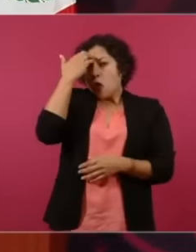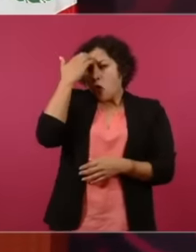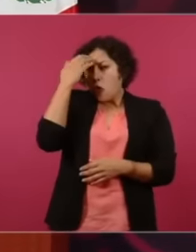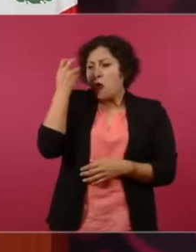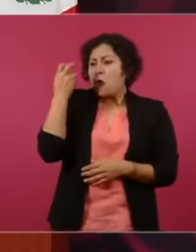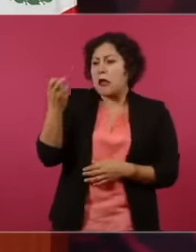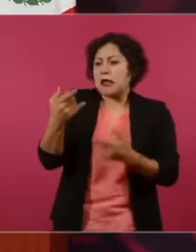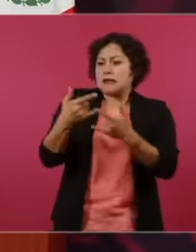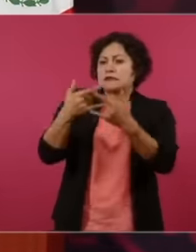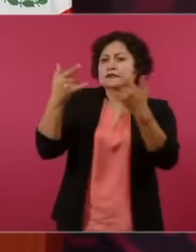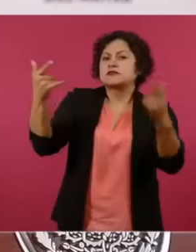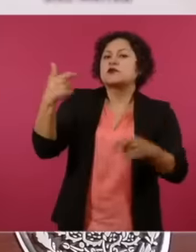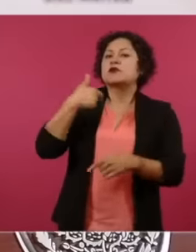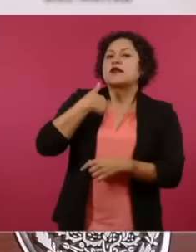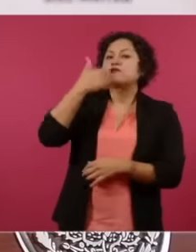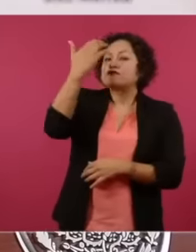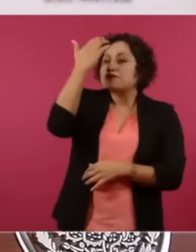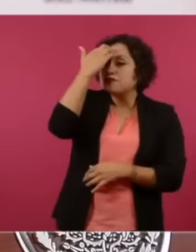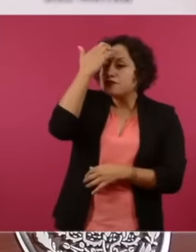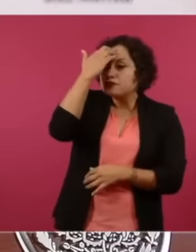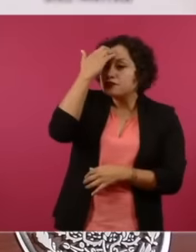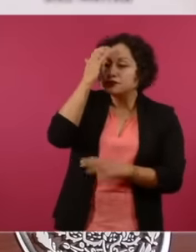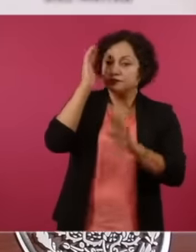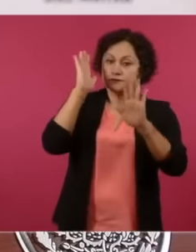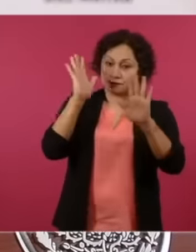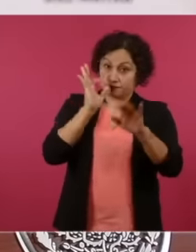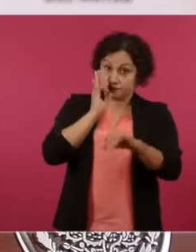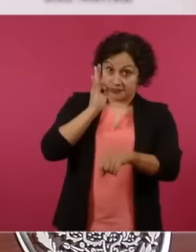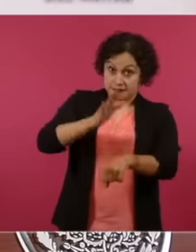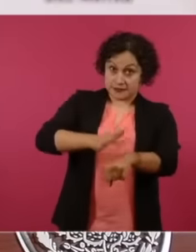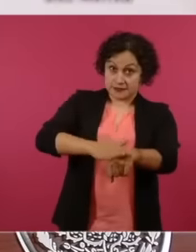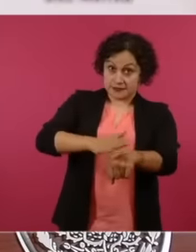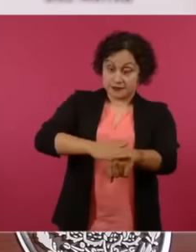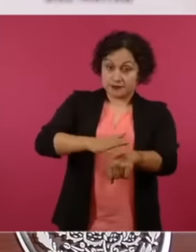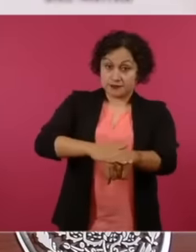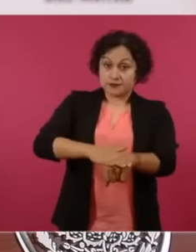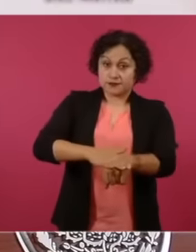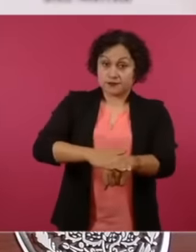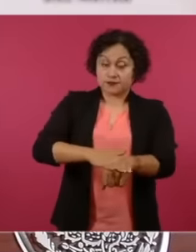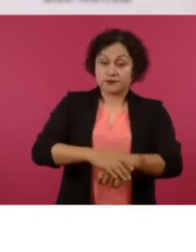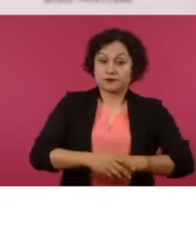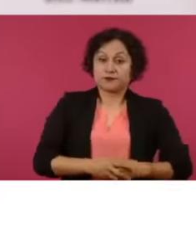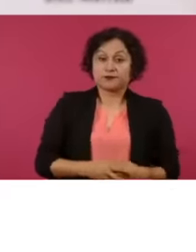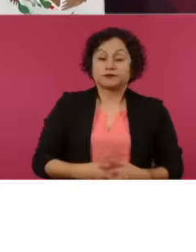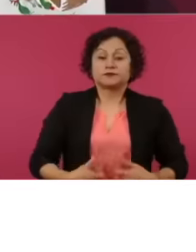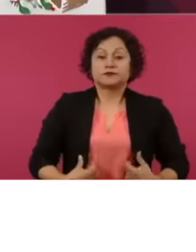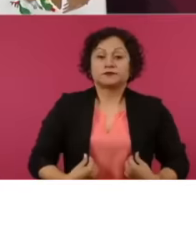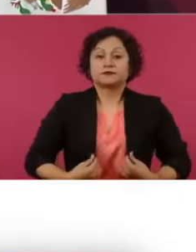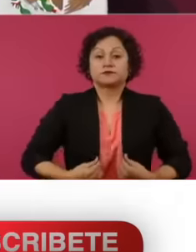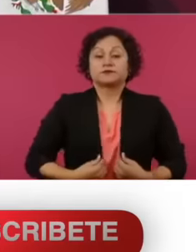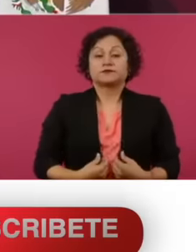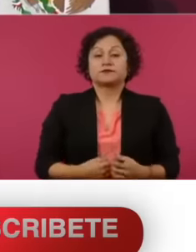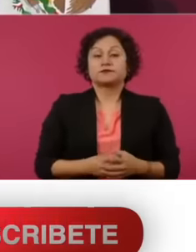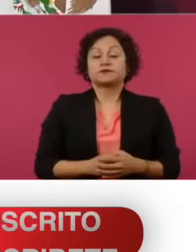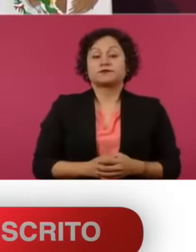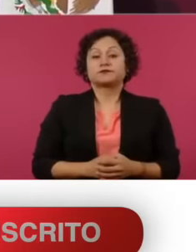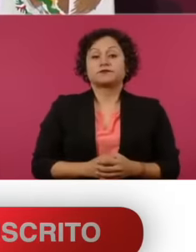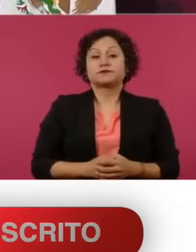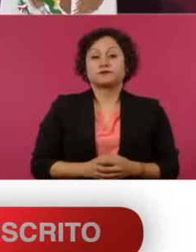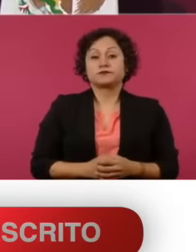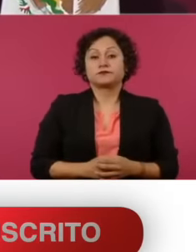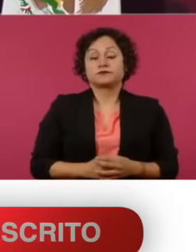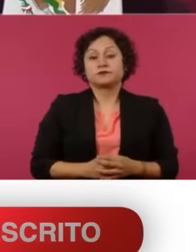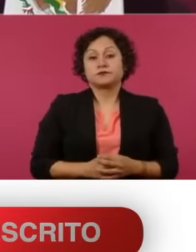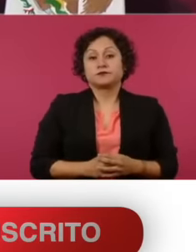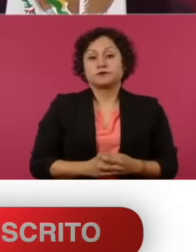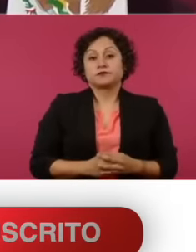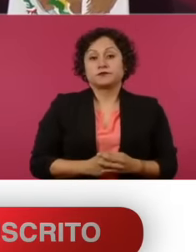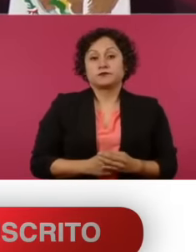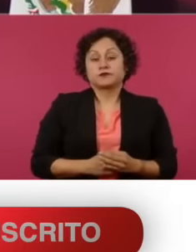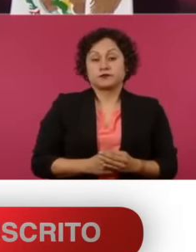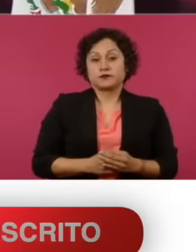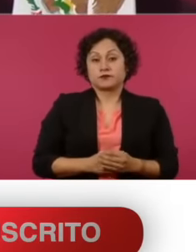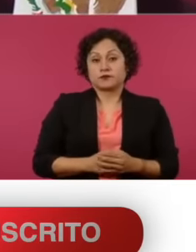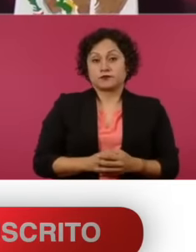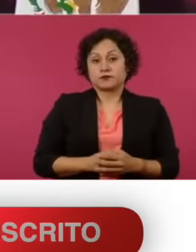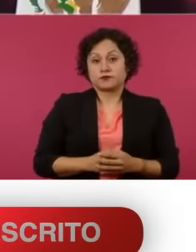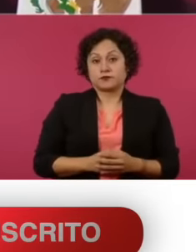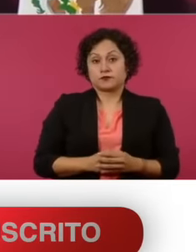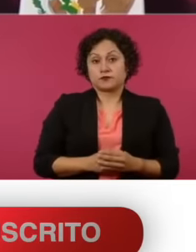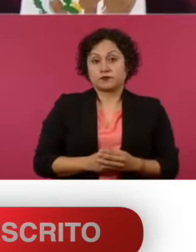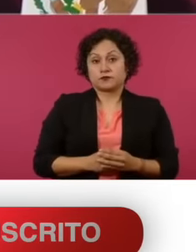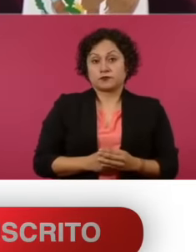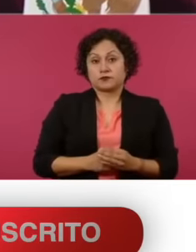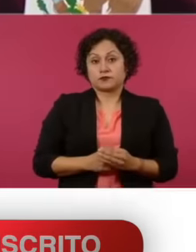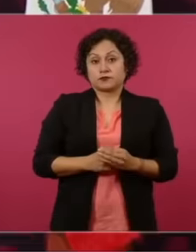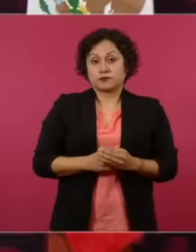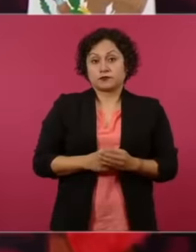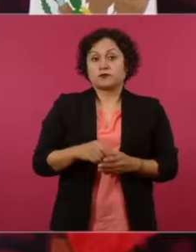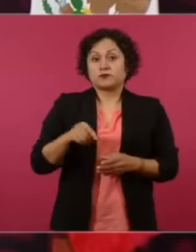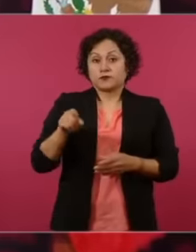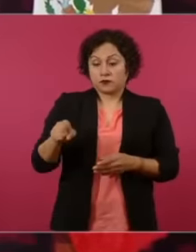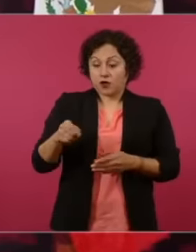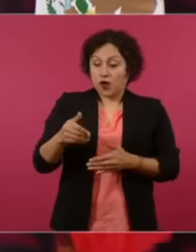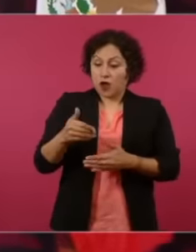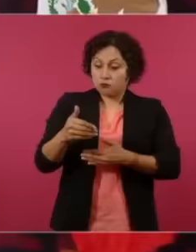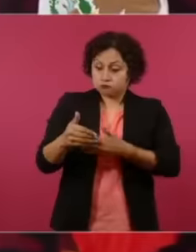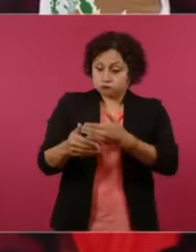'm just telling you that a liquidation is being carried out, a reward for all the